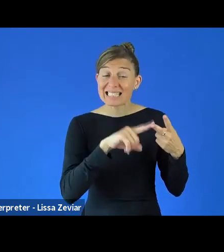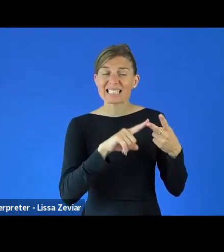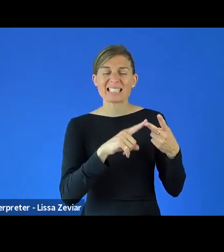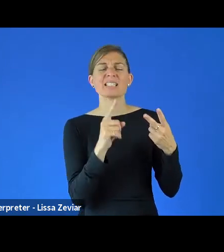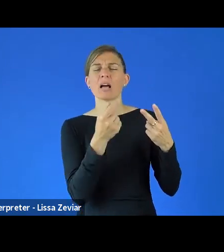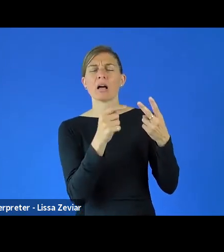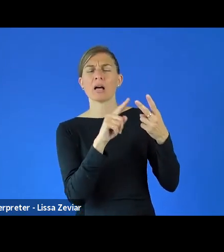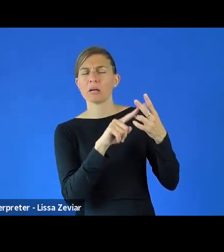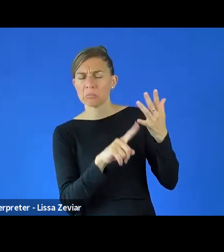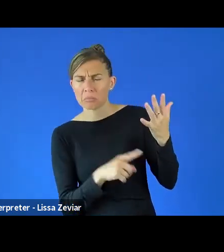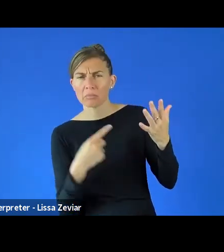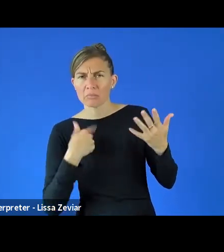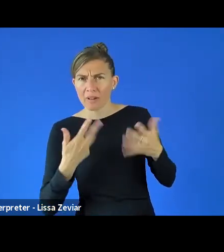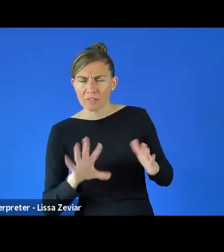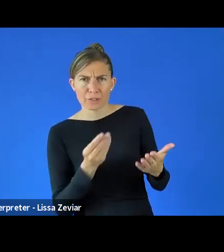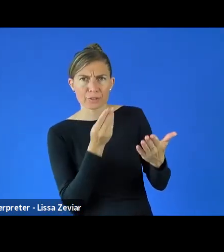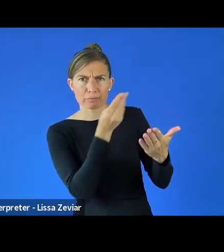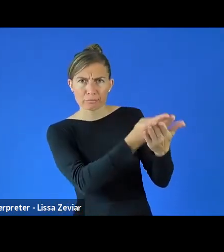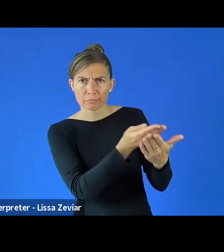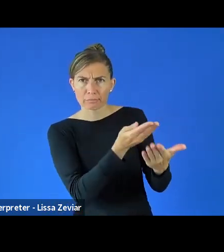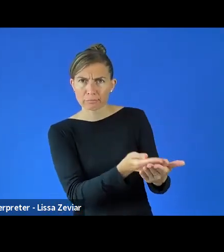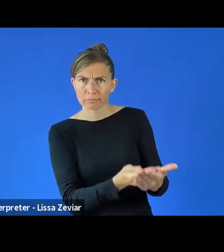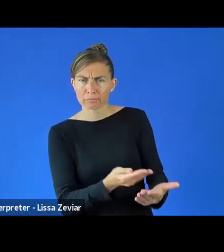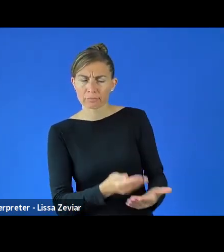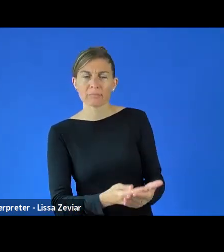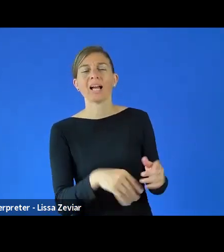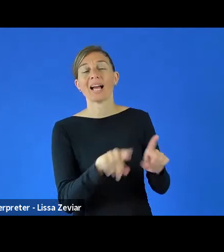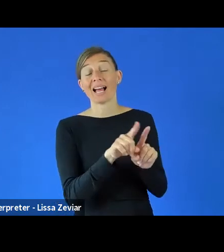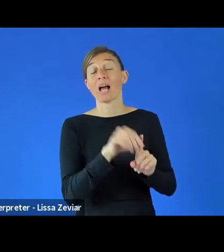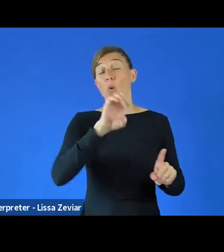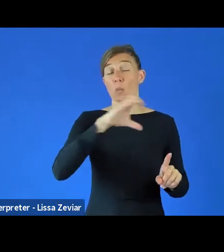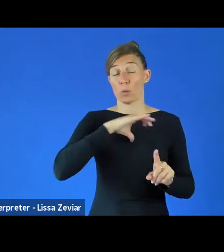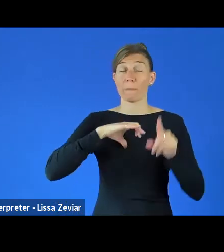And we will give feedback to the Commission until September